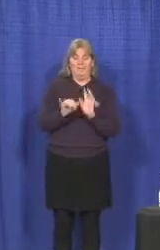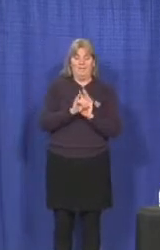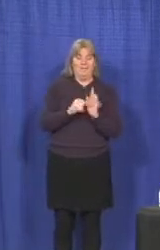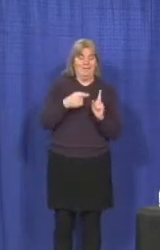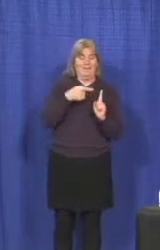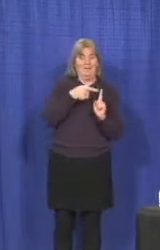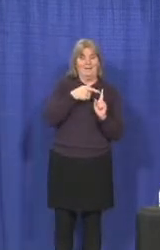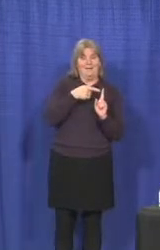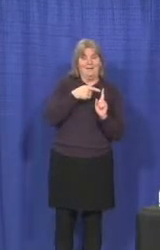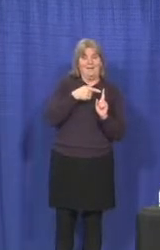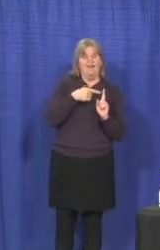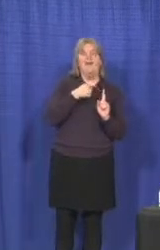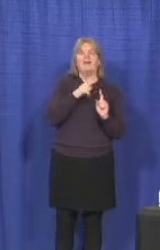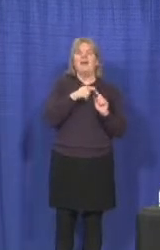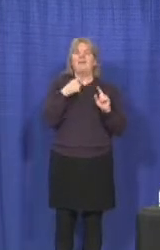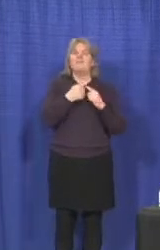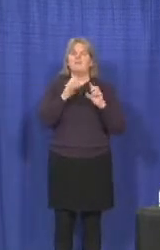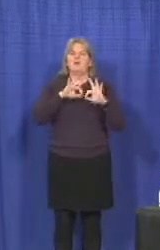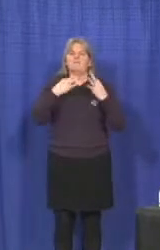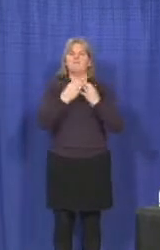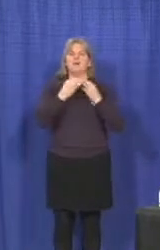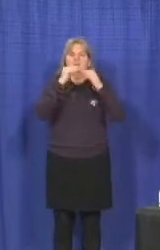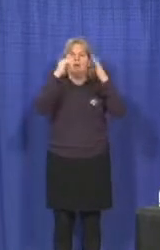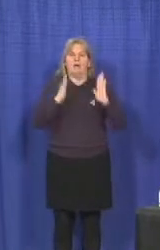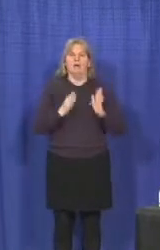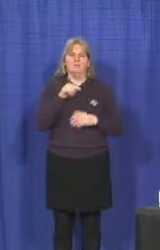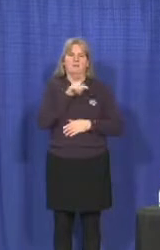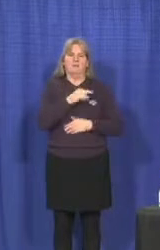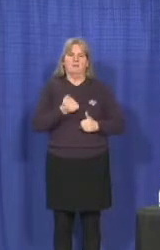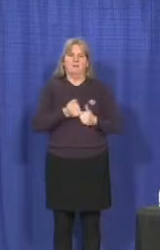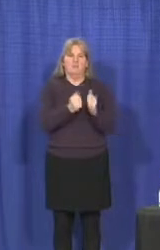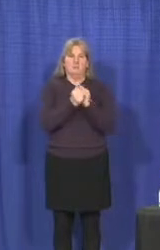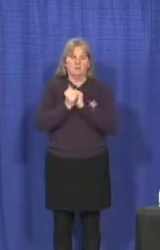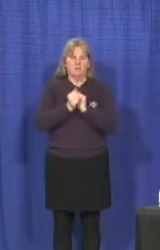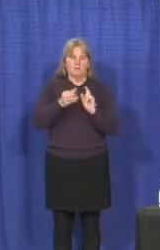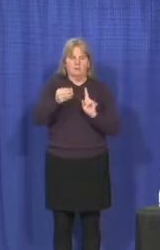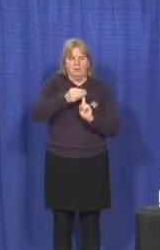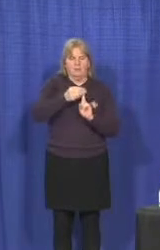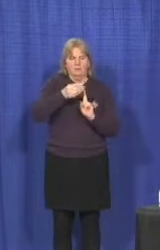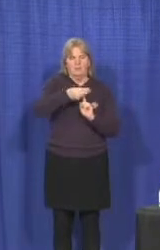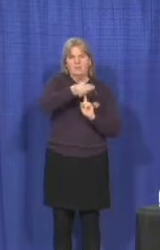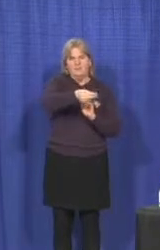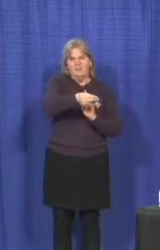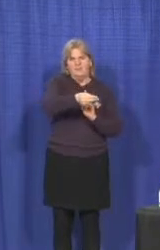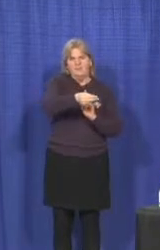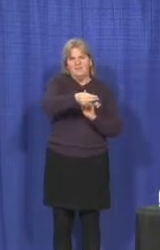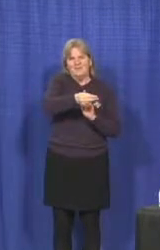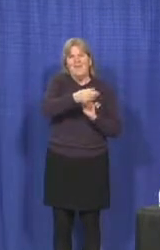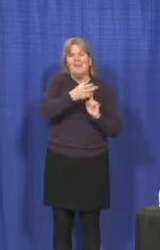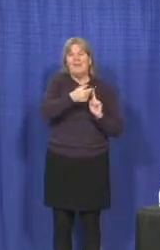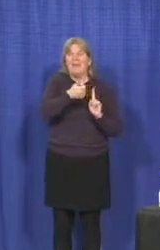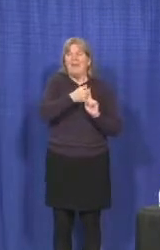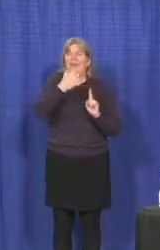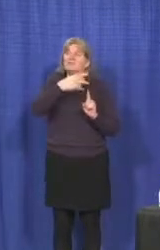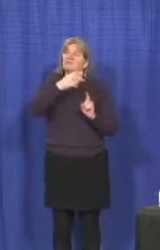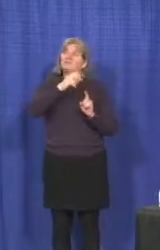of a family household cluster and it is linked to a family group that travelled in from out